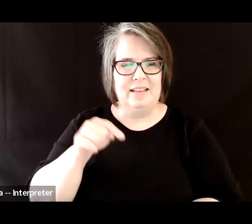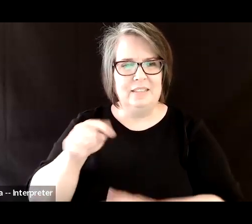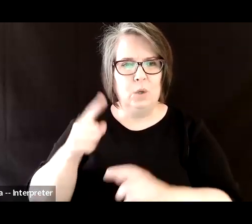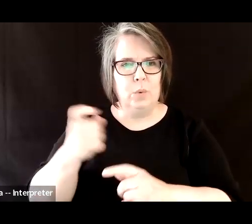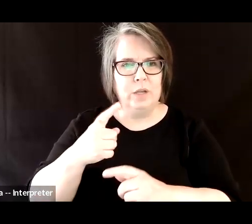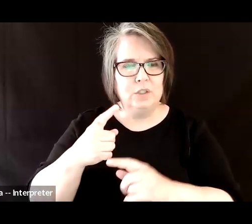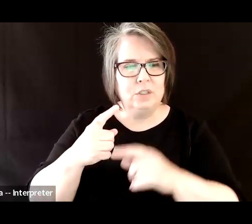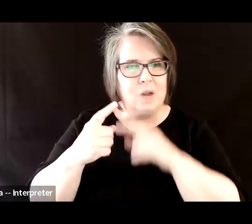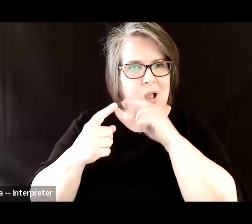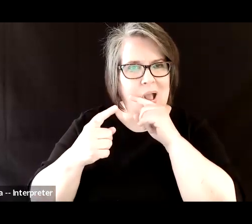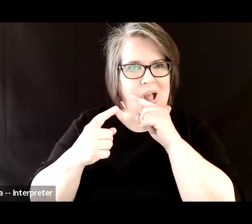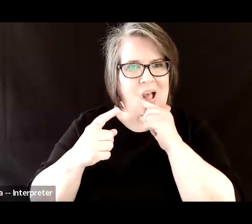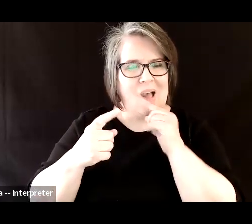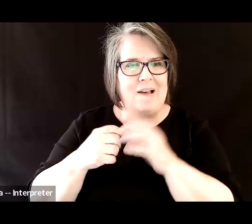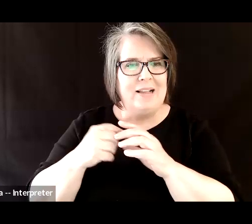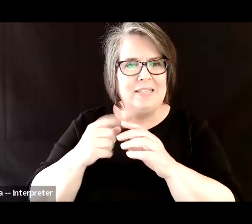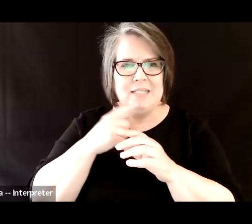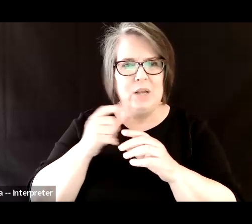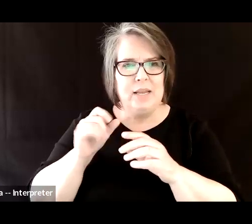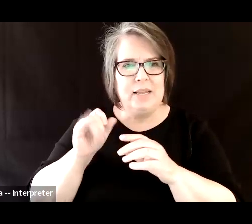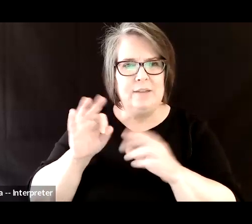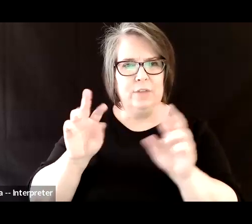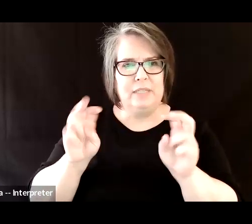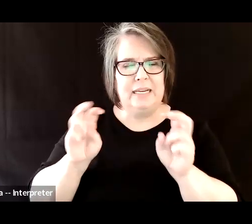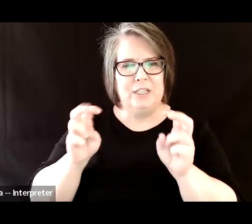Pinopto, that there is issue with the built in editor.